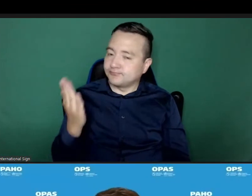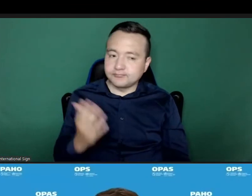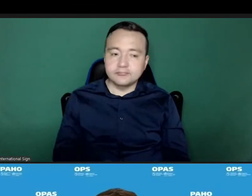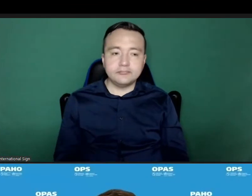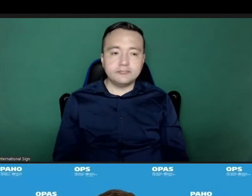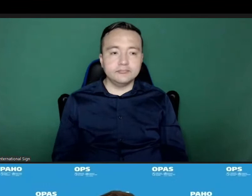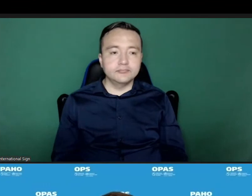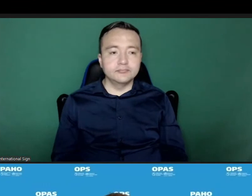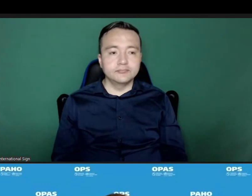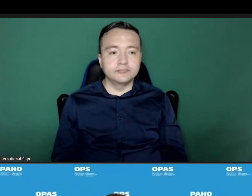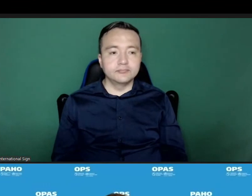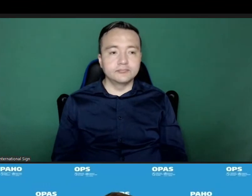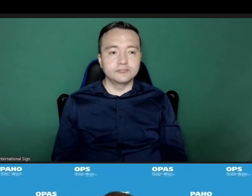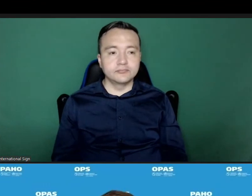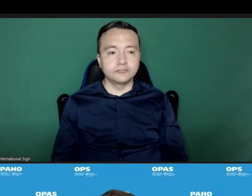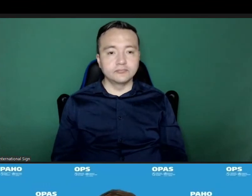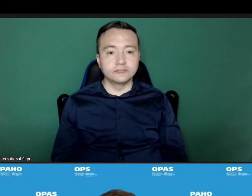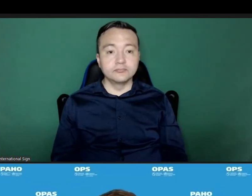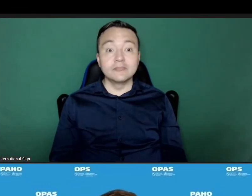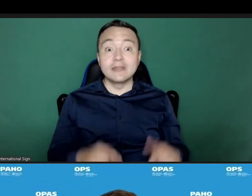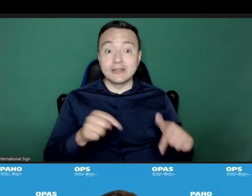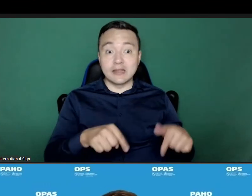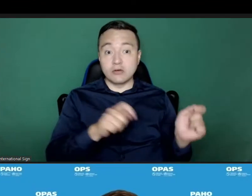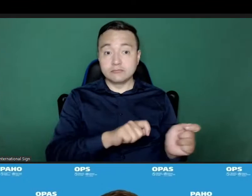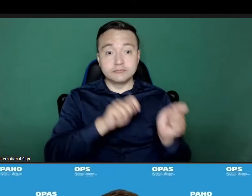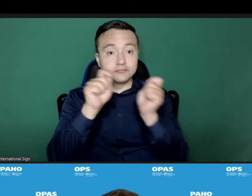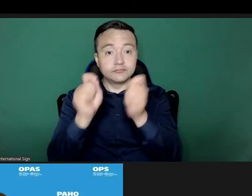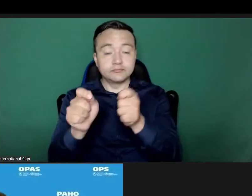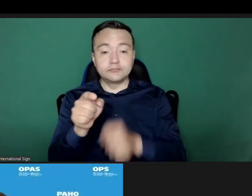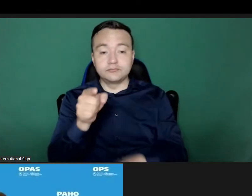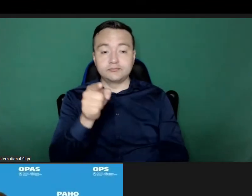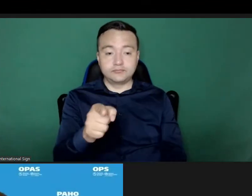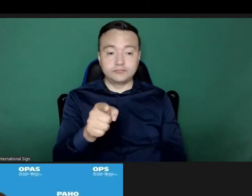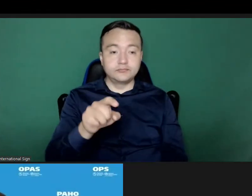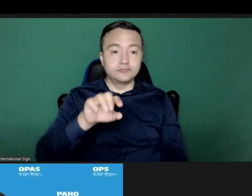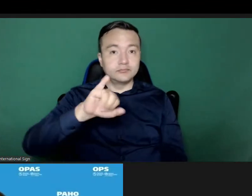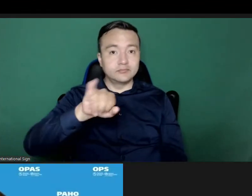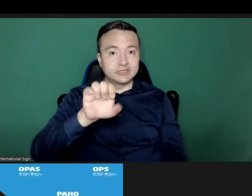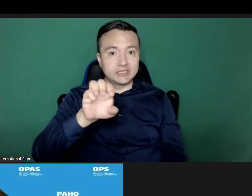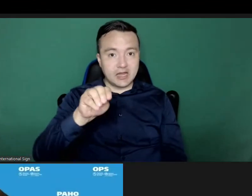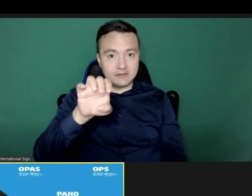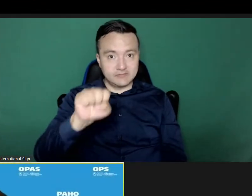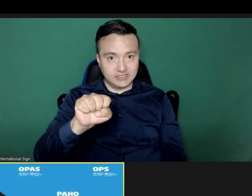We move now to Dr. James Fitzgerald for some reflections. Thanks, Silvana.